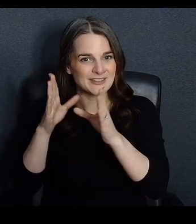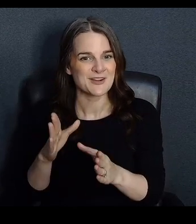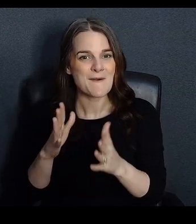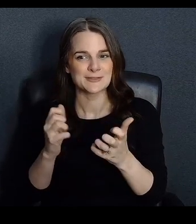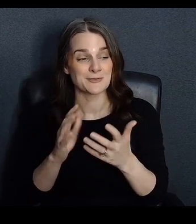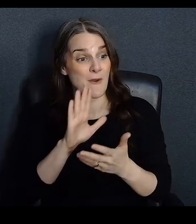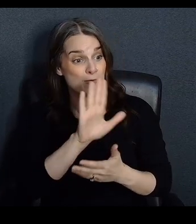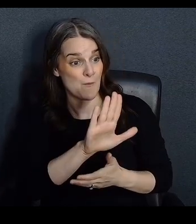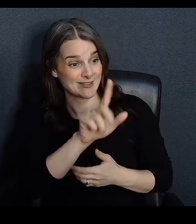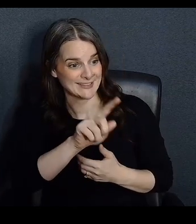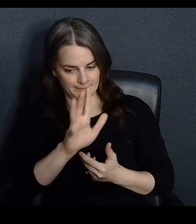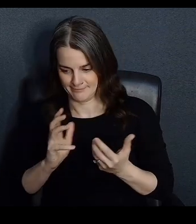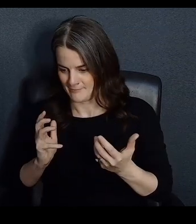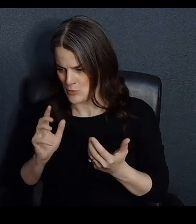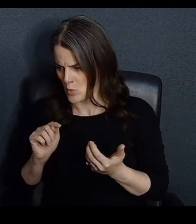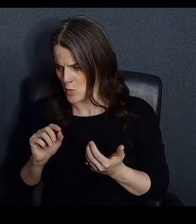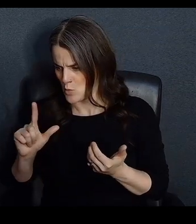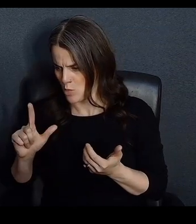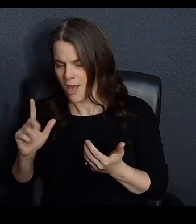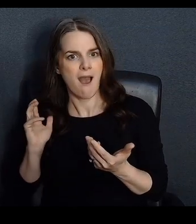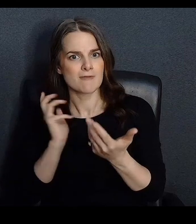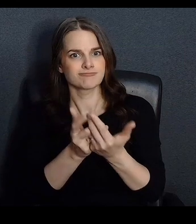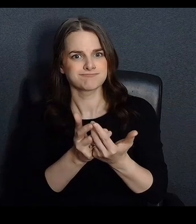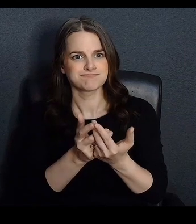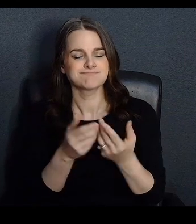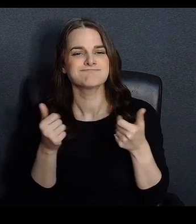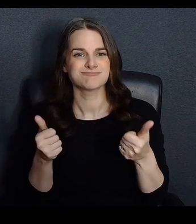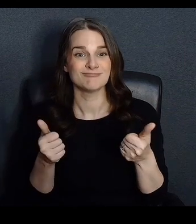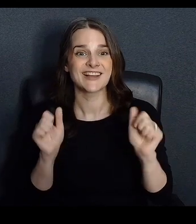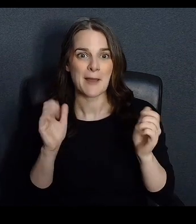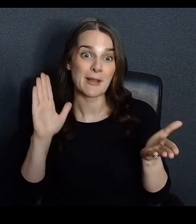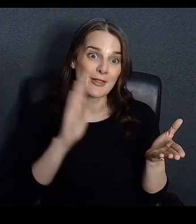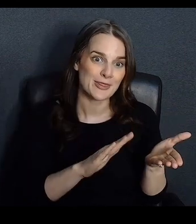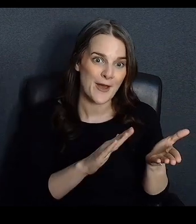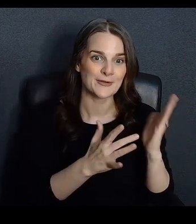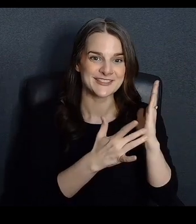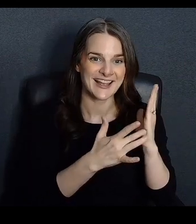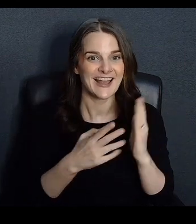Can be low tech or high tech. Yes, we have some people who use reminders on the laptop, phone,